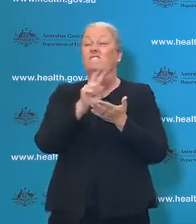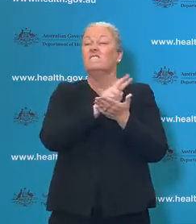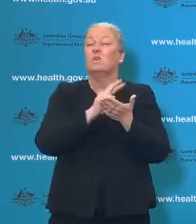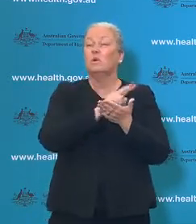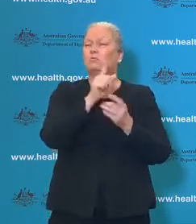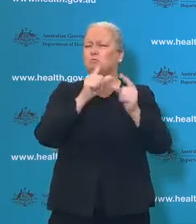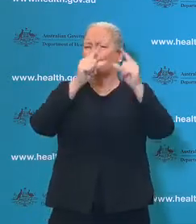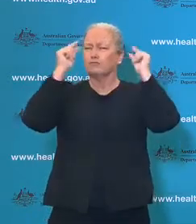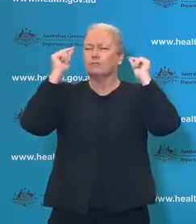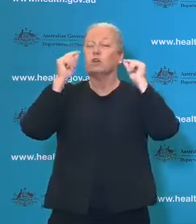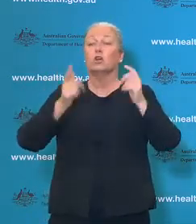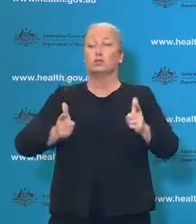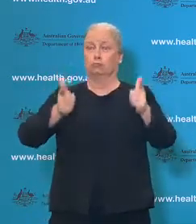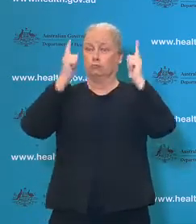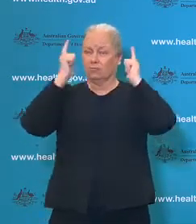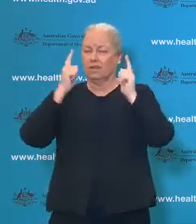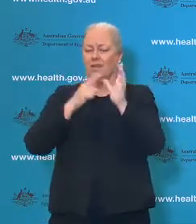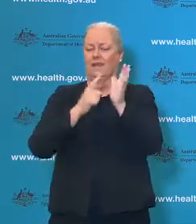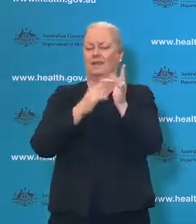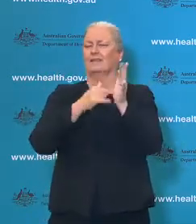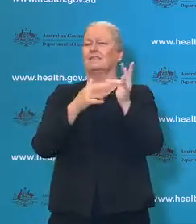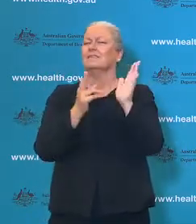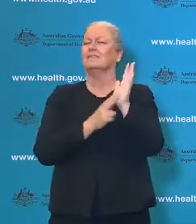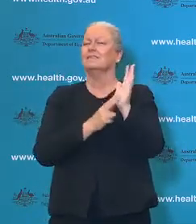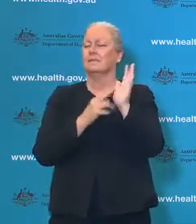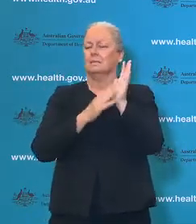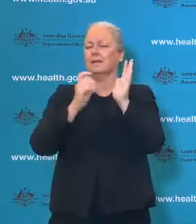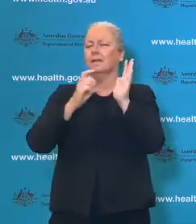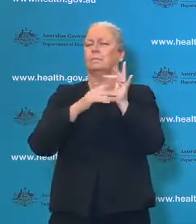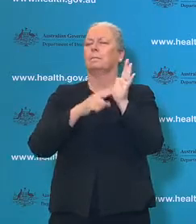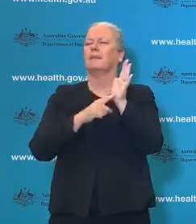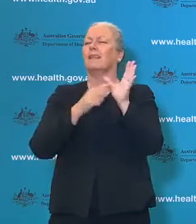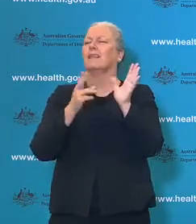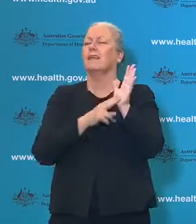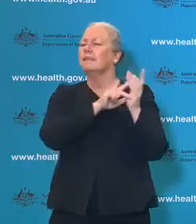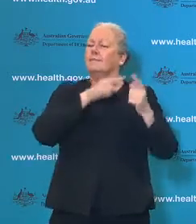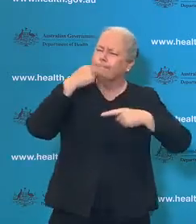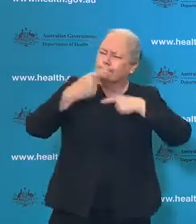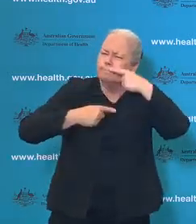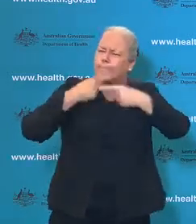and Midwifery Officer, Alison McMillan. I want to finish by especially thanking